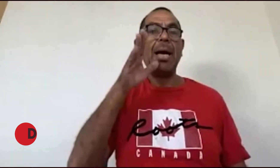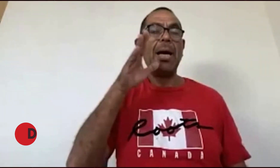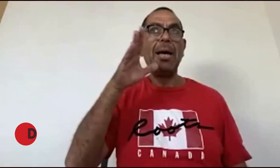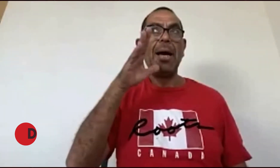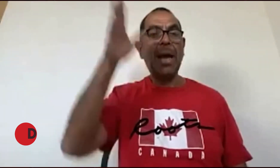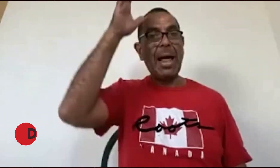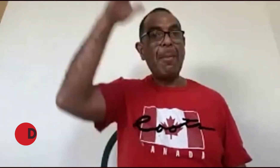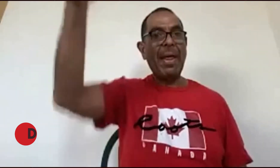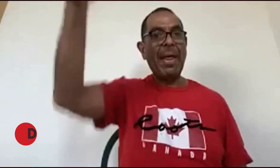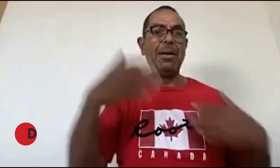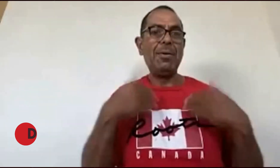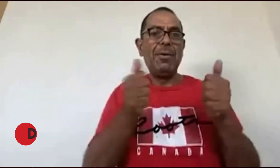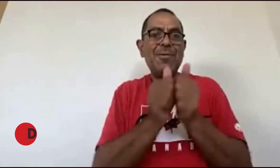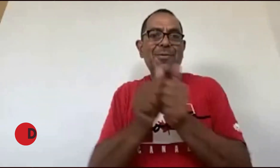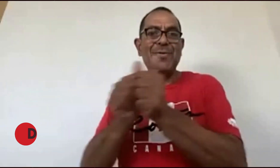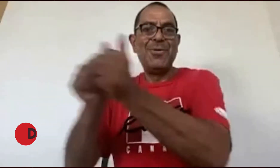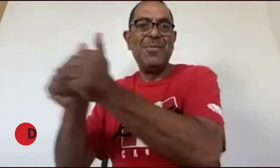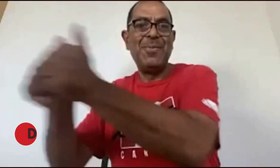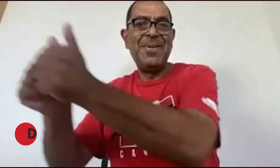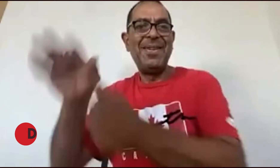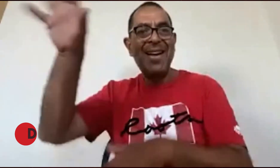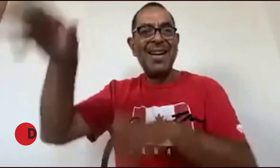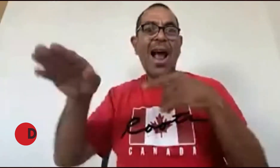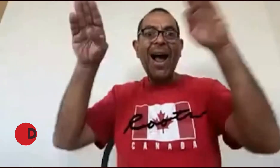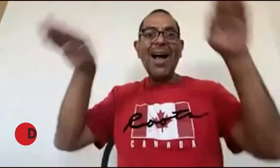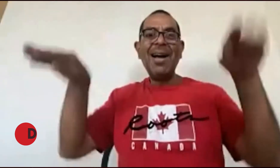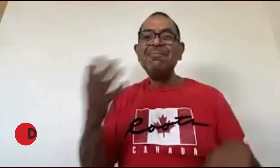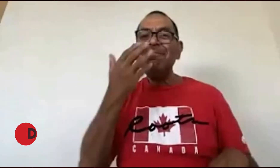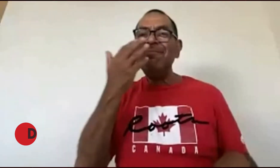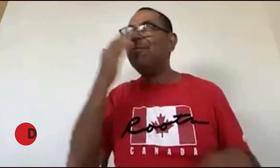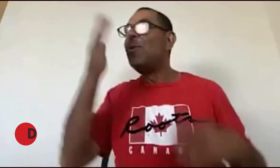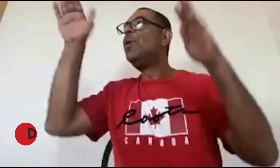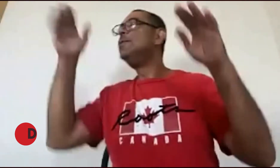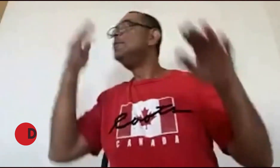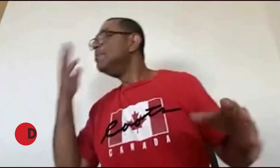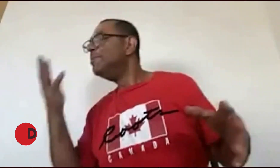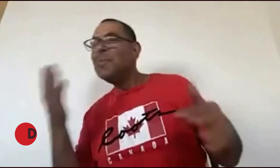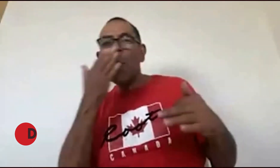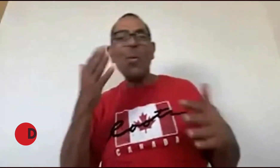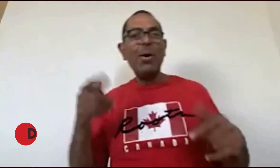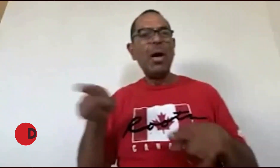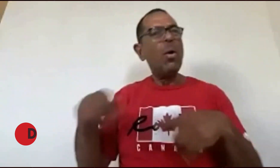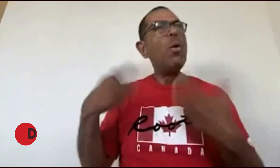I traveled with my grandparents, and the evergreen tree smelled nice.